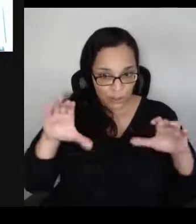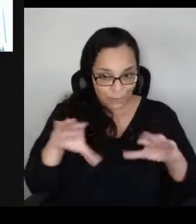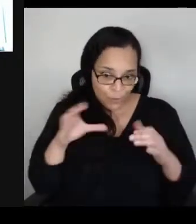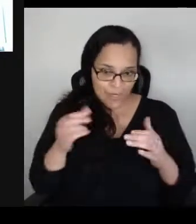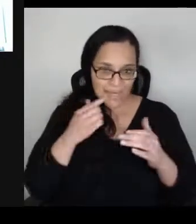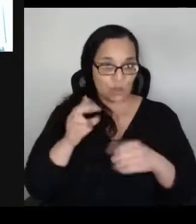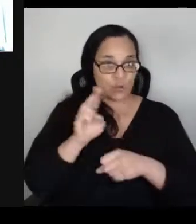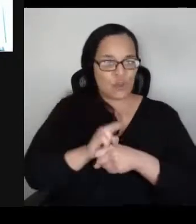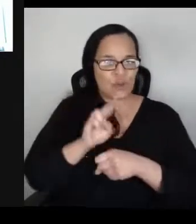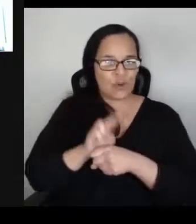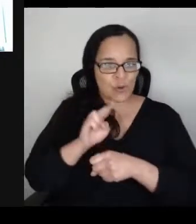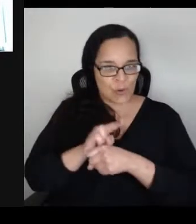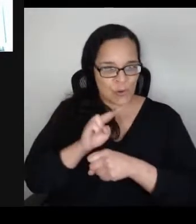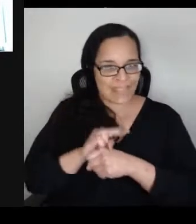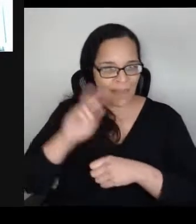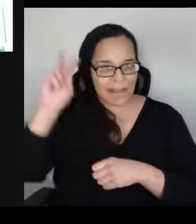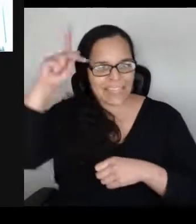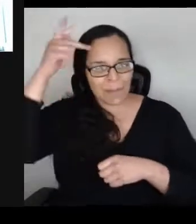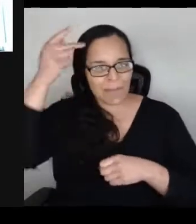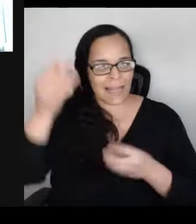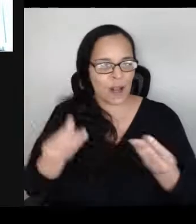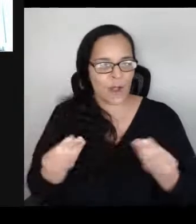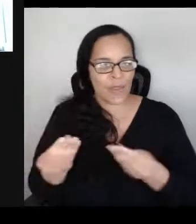right before the November midterm elections